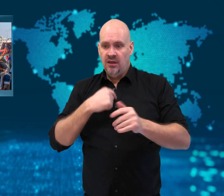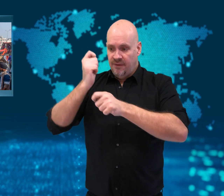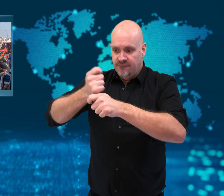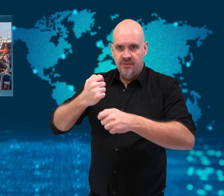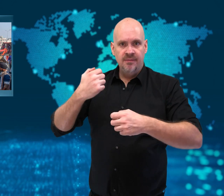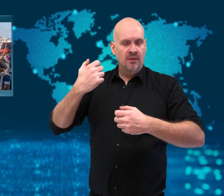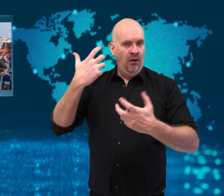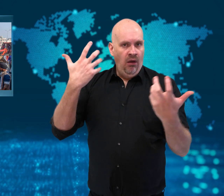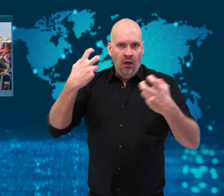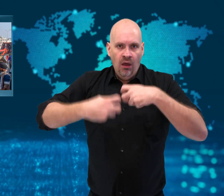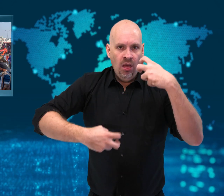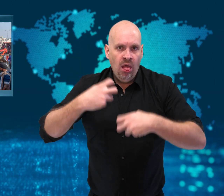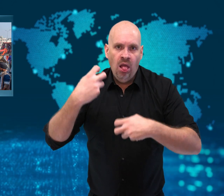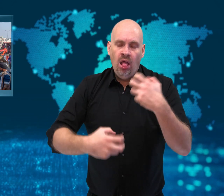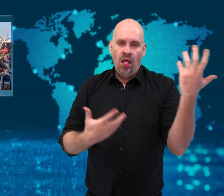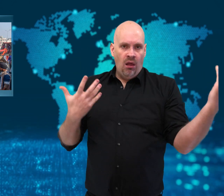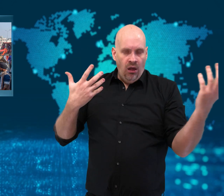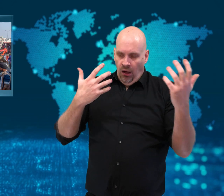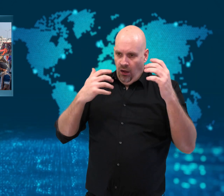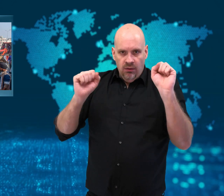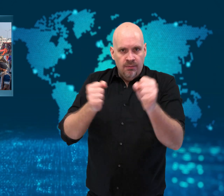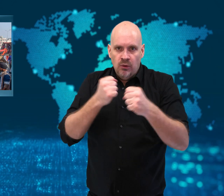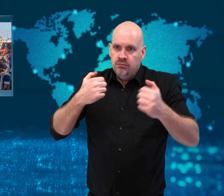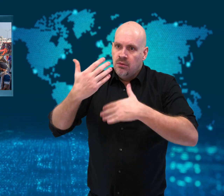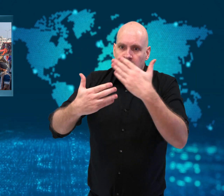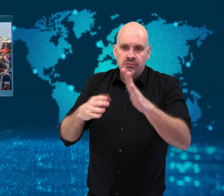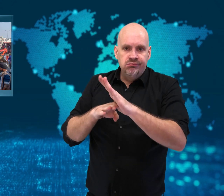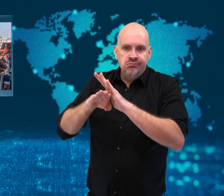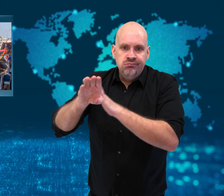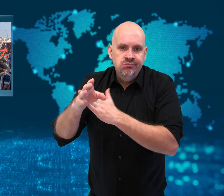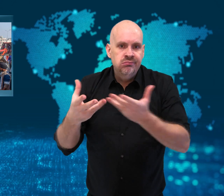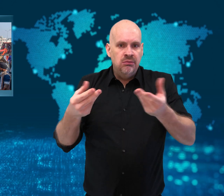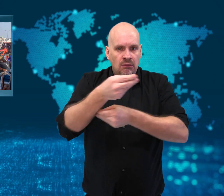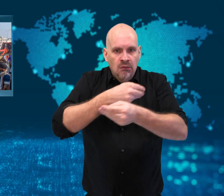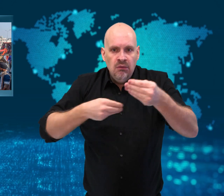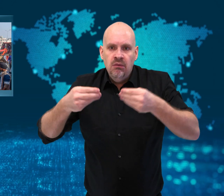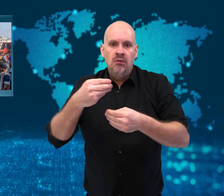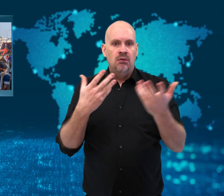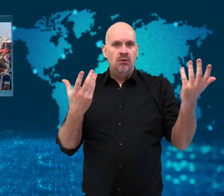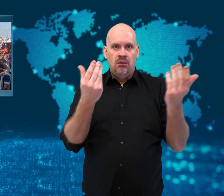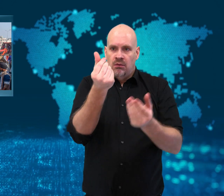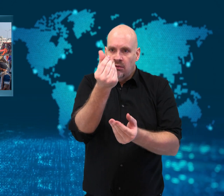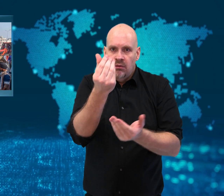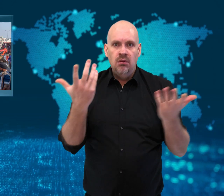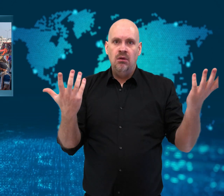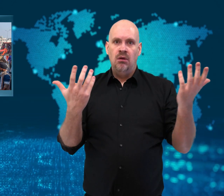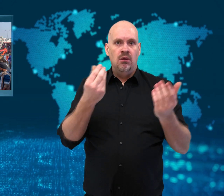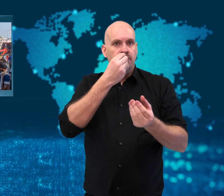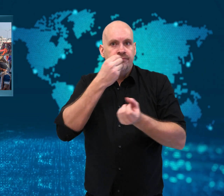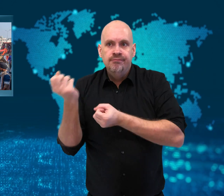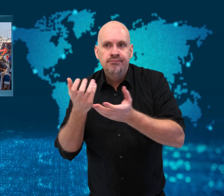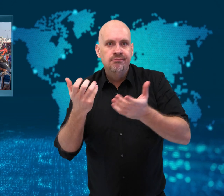The farmers protested new agriculture reforms that were put